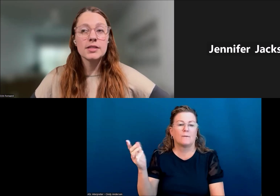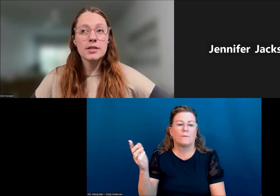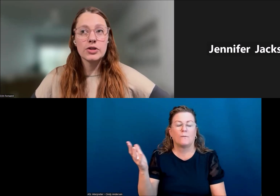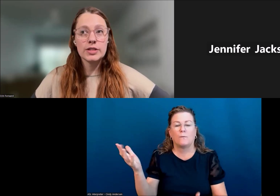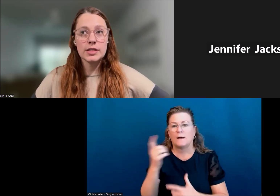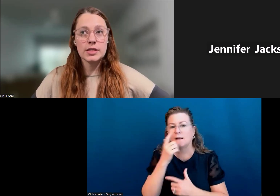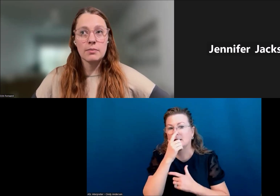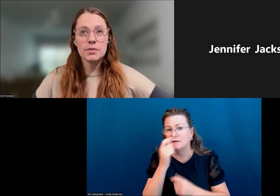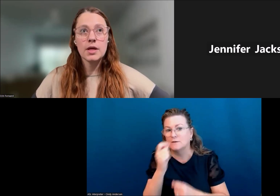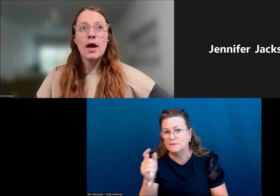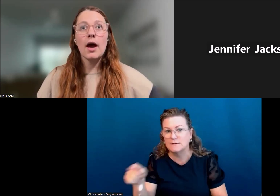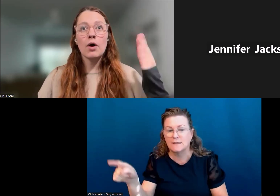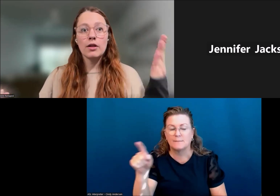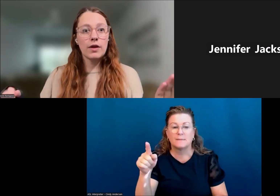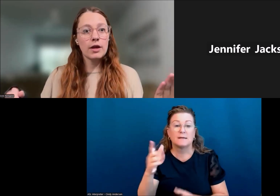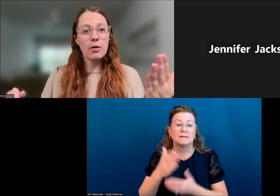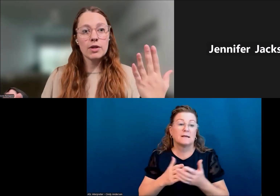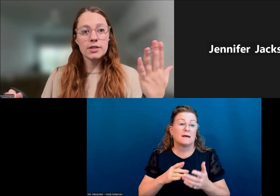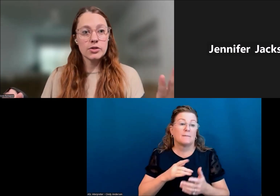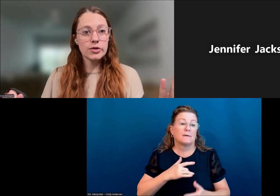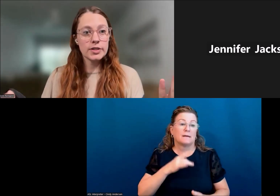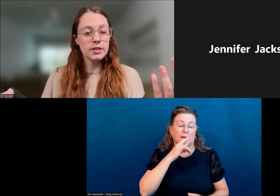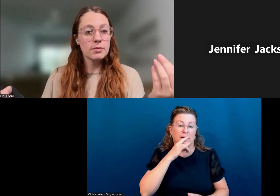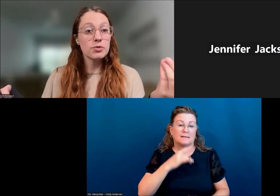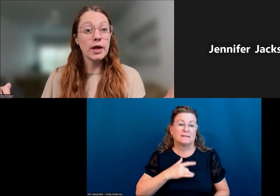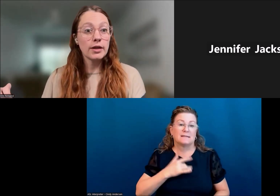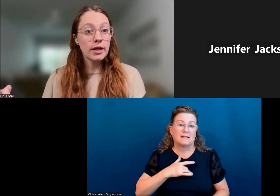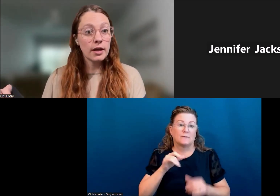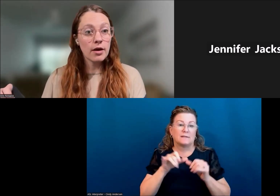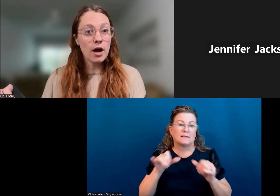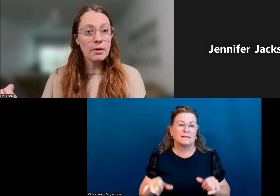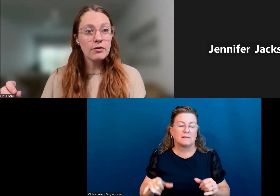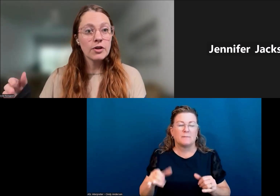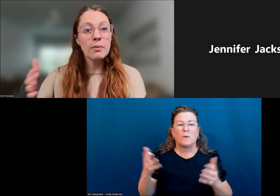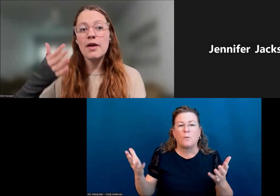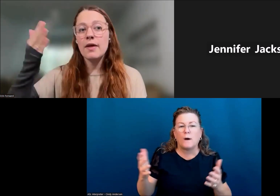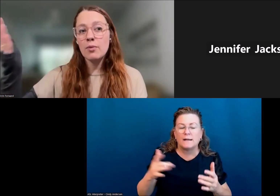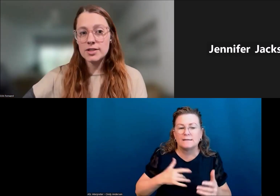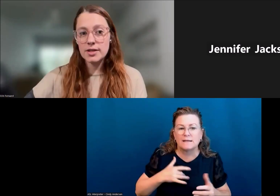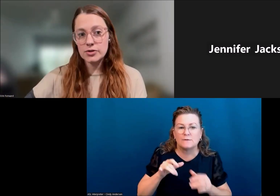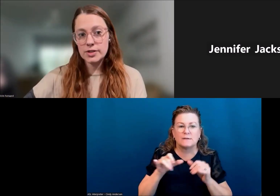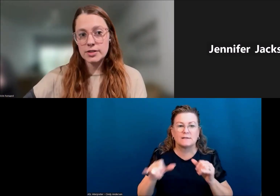kids sensory systems. I want to think about what sensory system is regulating and calming for them, and then what sensory